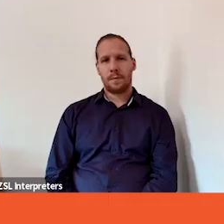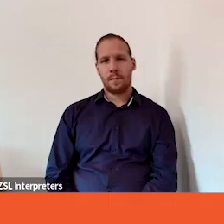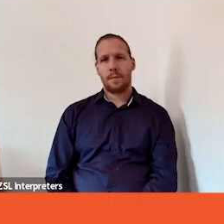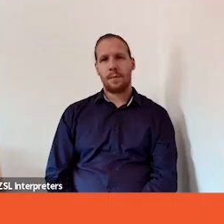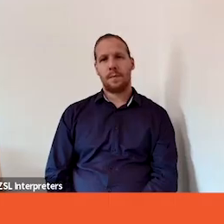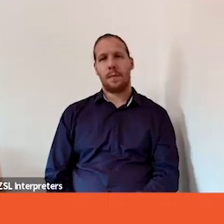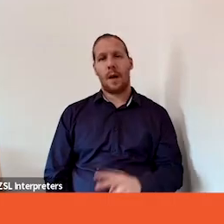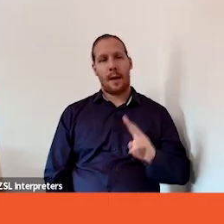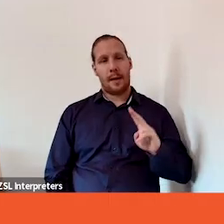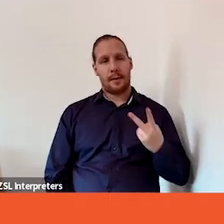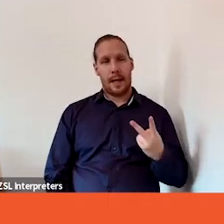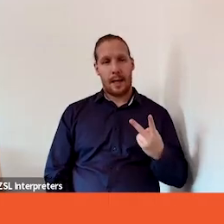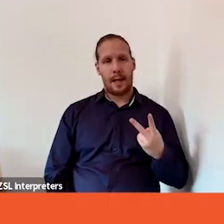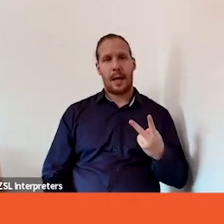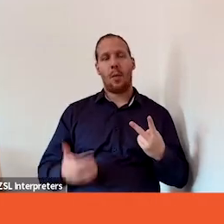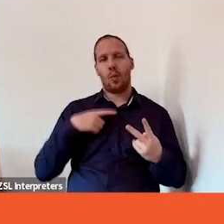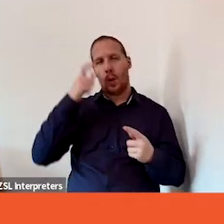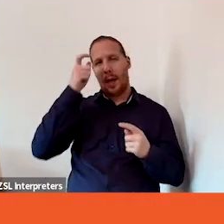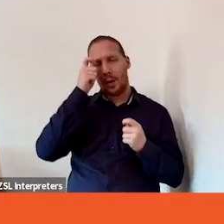a very large and important group of people,